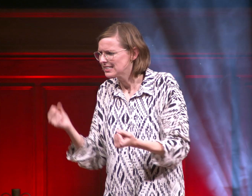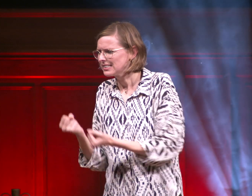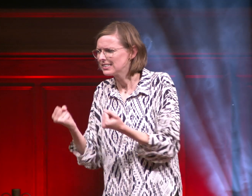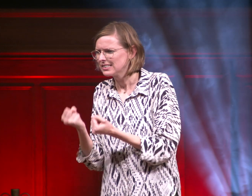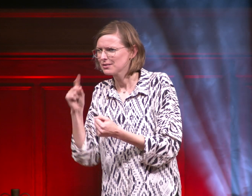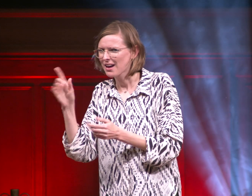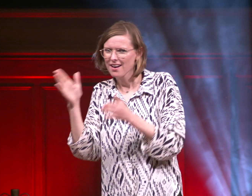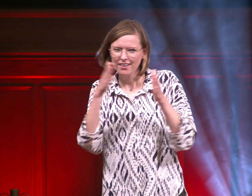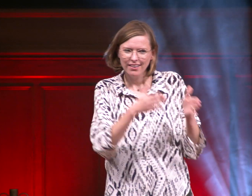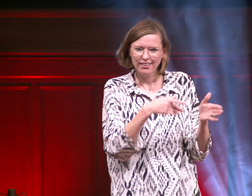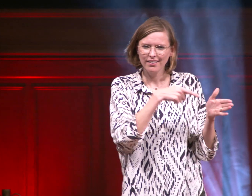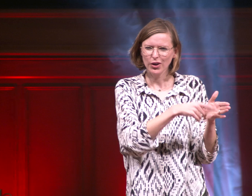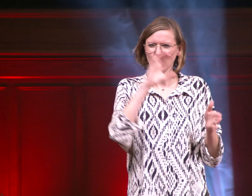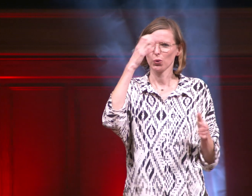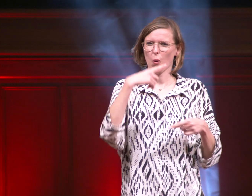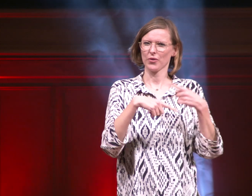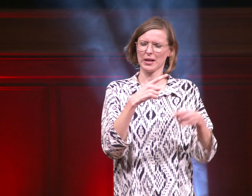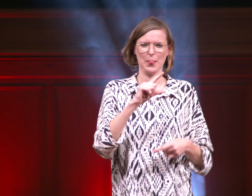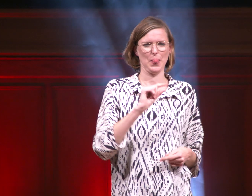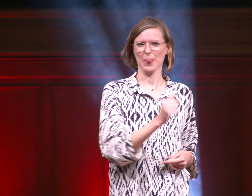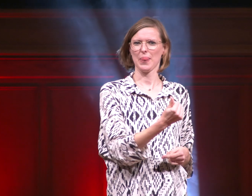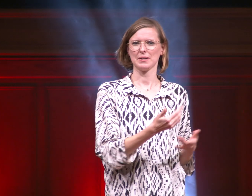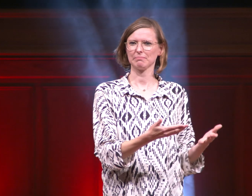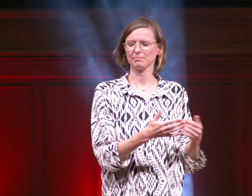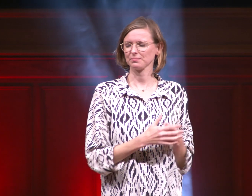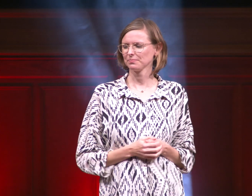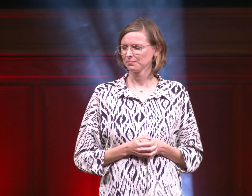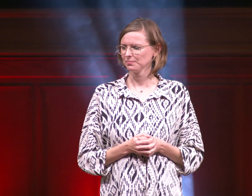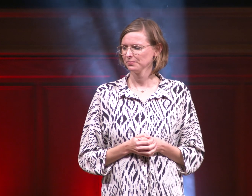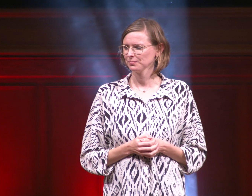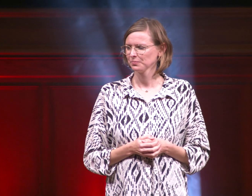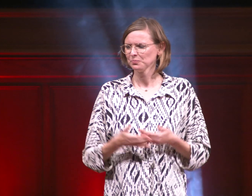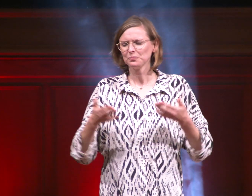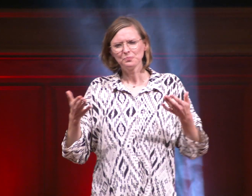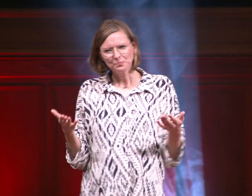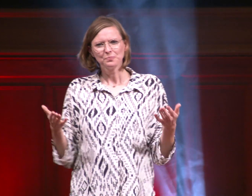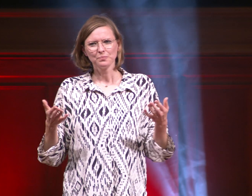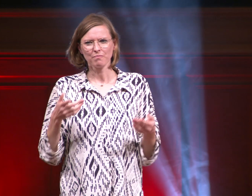so reading and writing, but there's less attention to culture and arts.